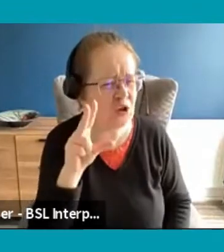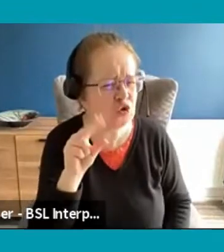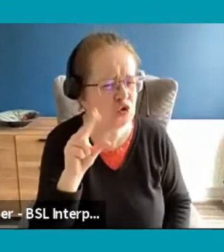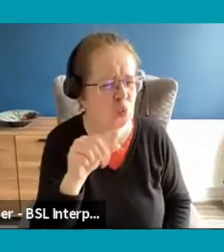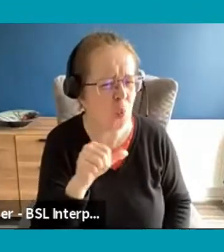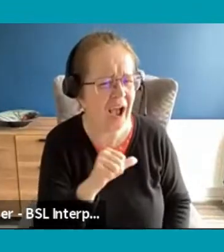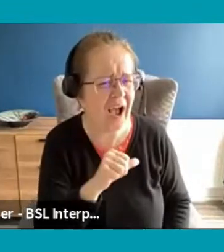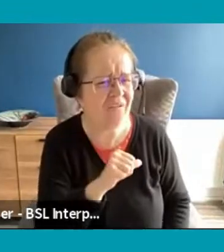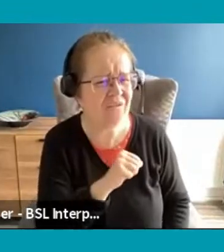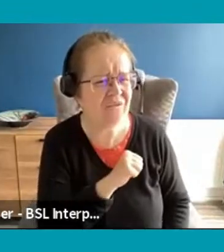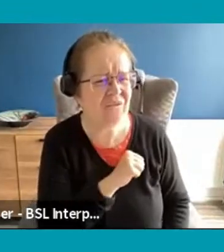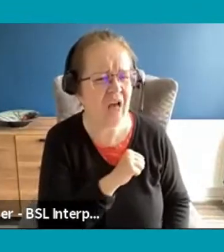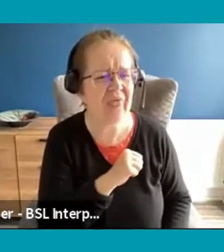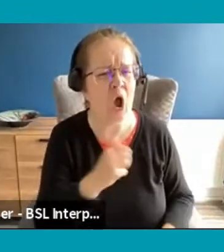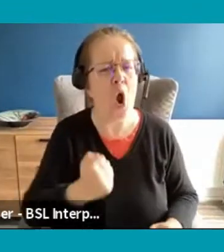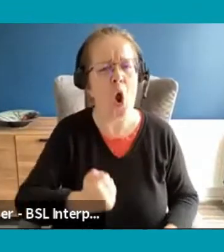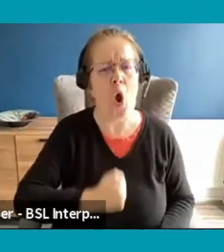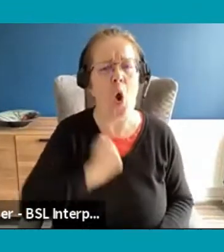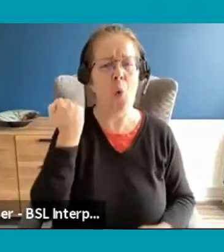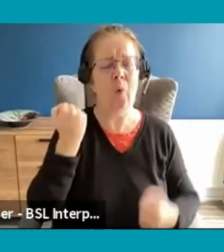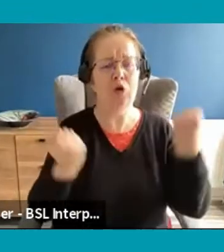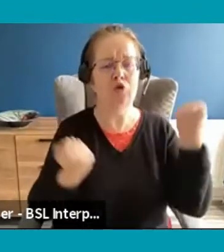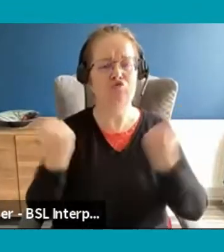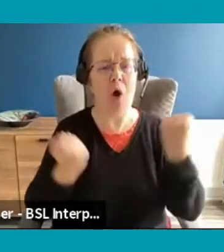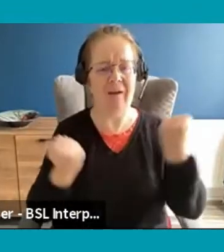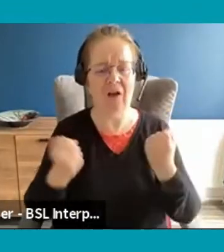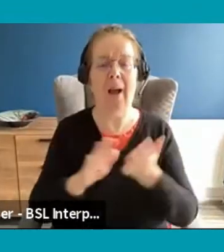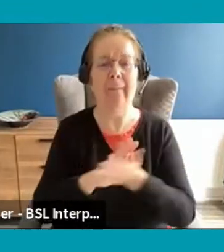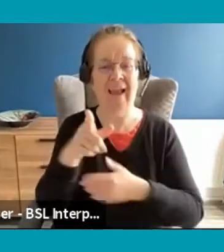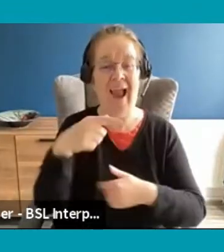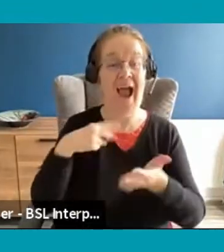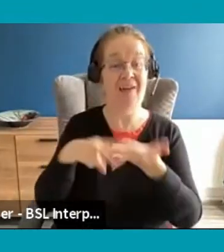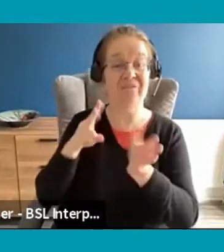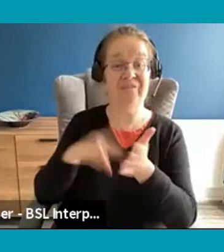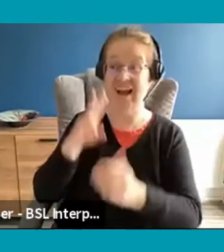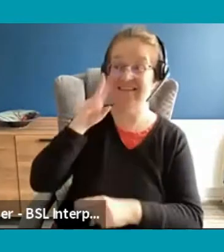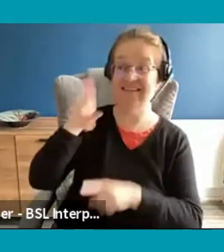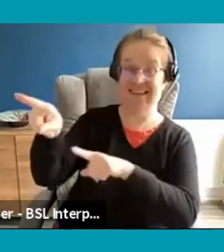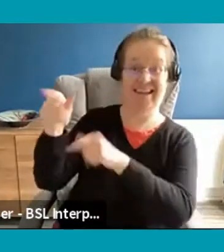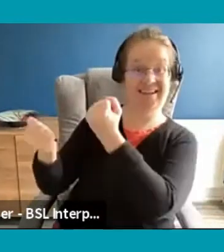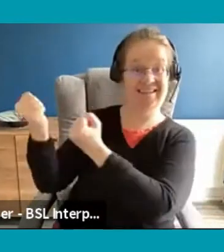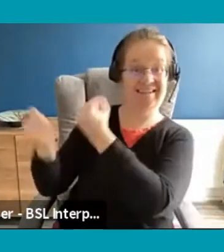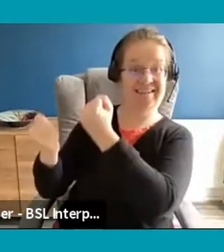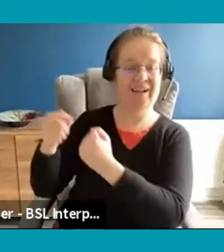what we call owner drivers. So there are van drivers that you see on the road and they are self employed